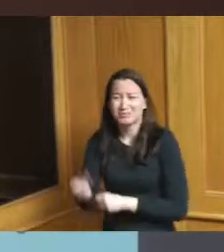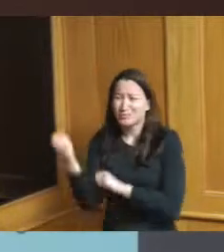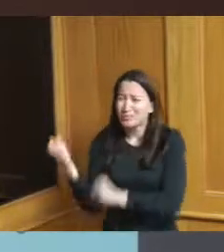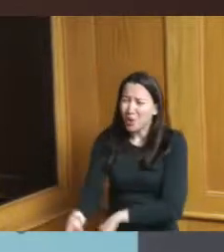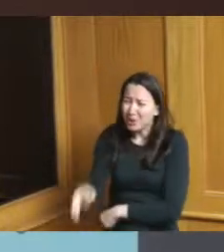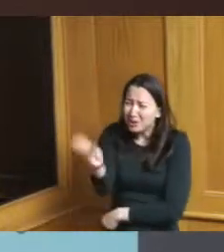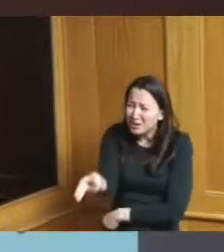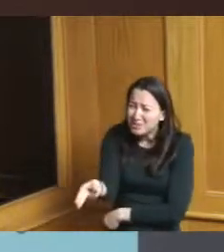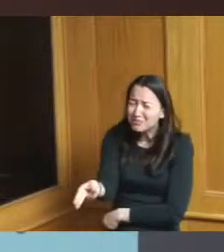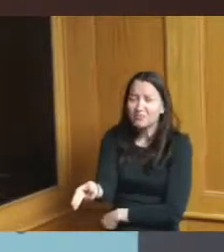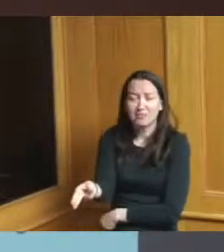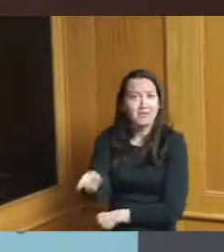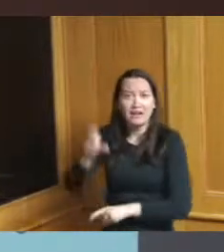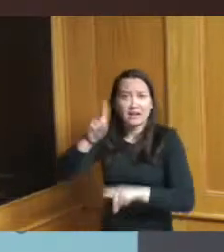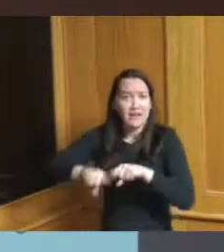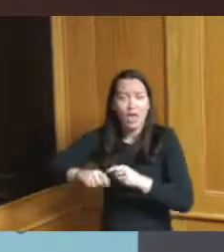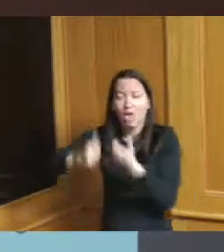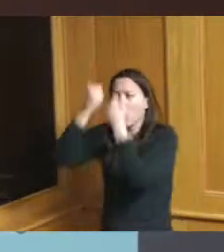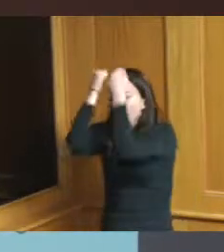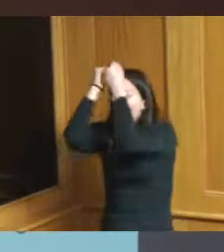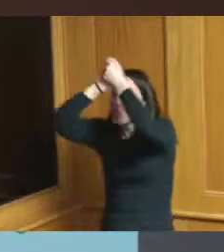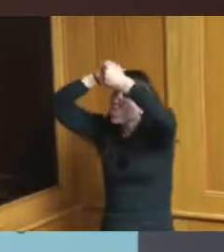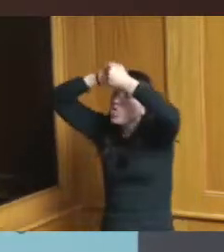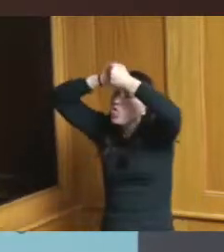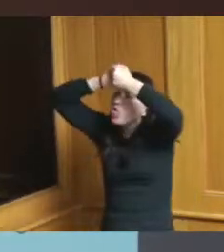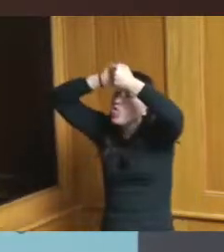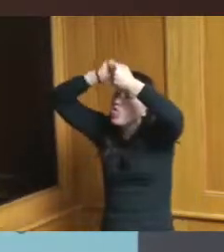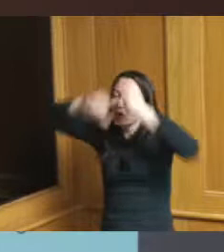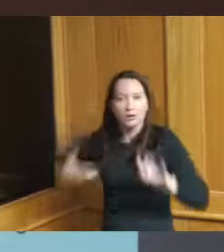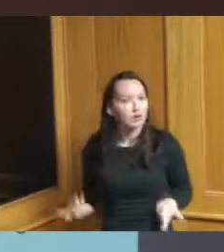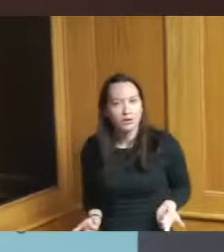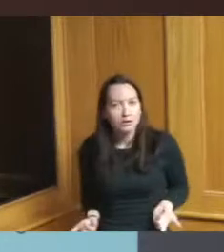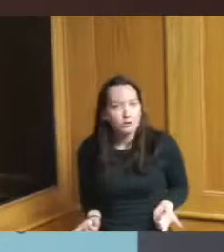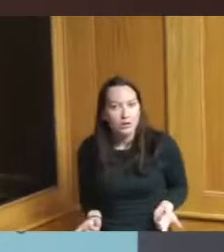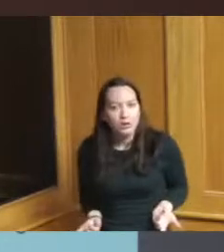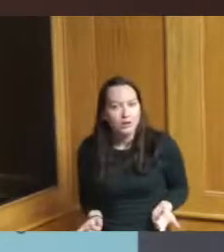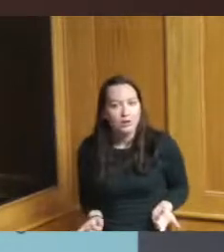something that we can't erase but we are getting better at it but you know that that